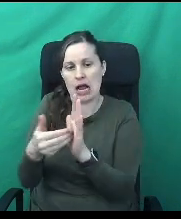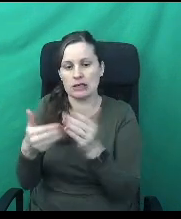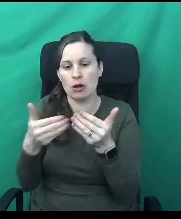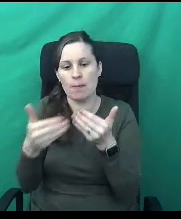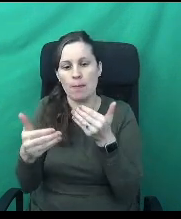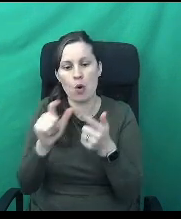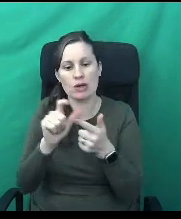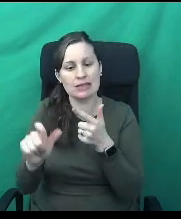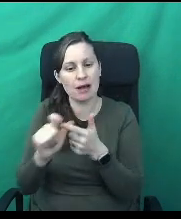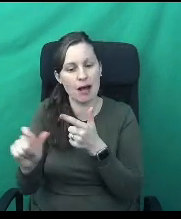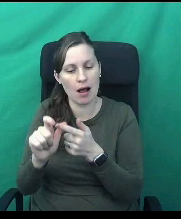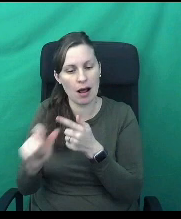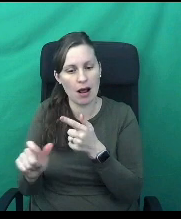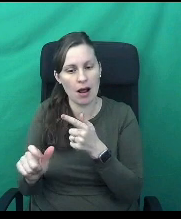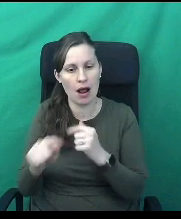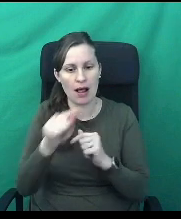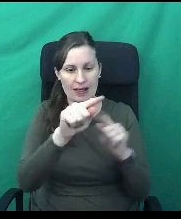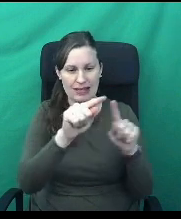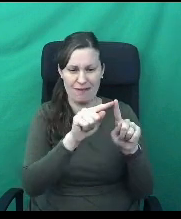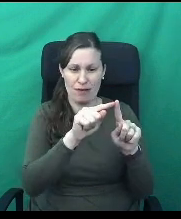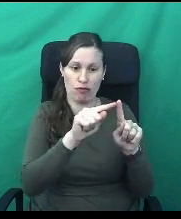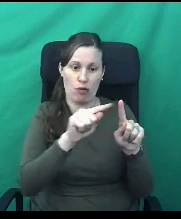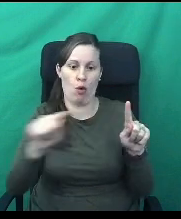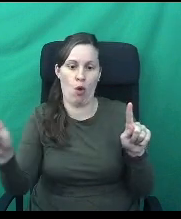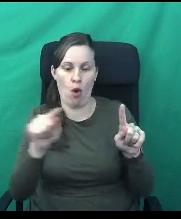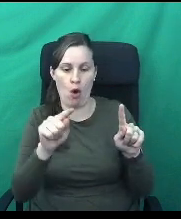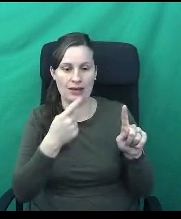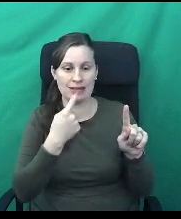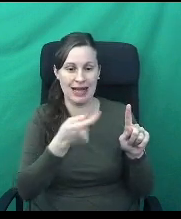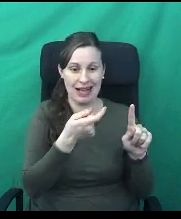This is quite a long aria-label saying "Click the button to send the registration